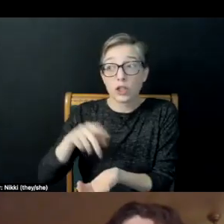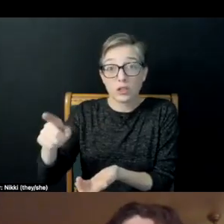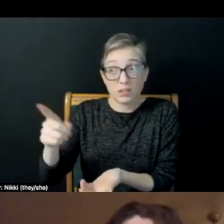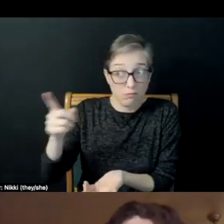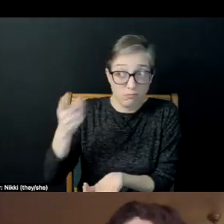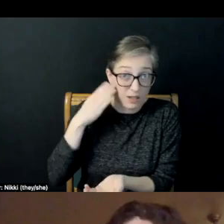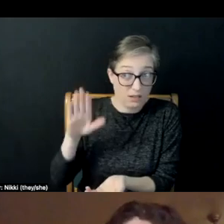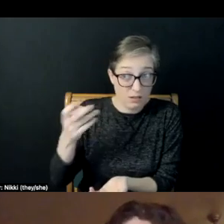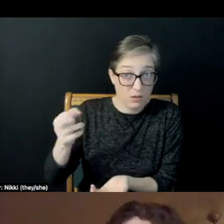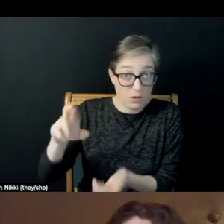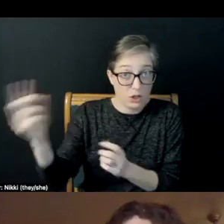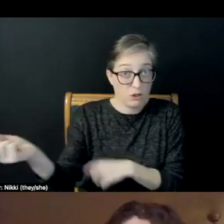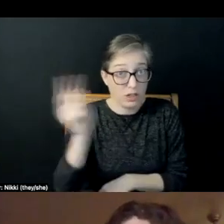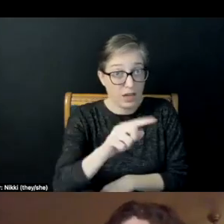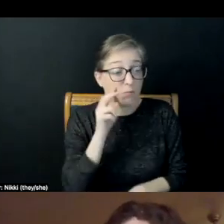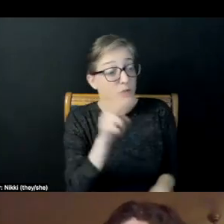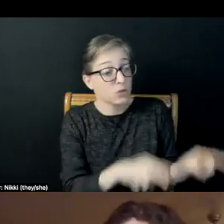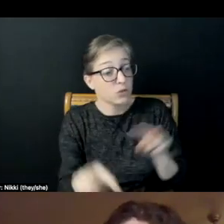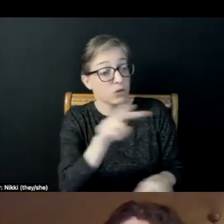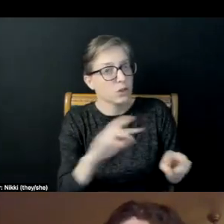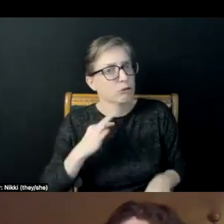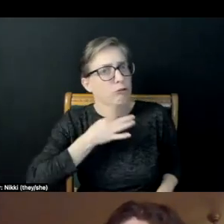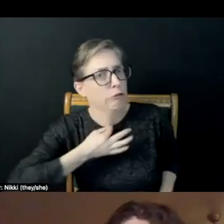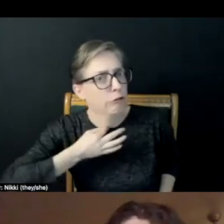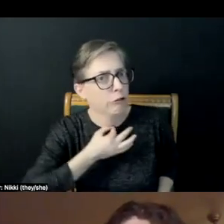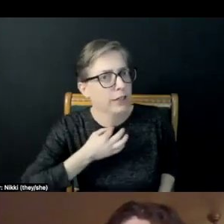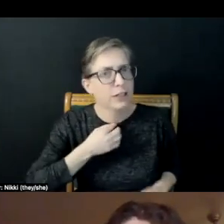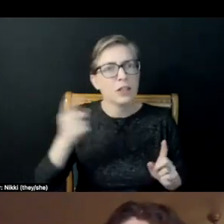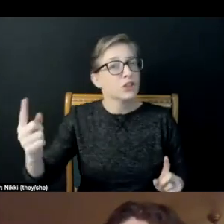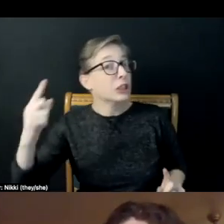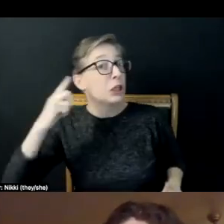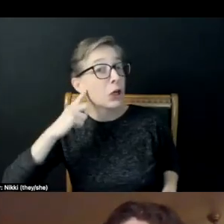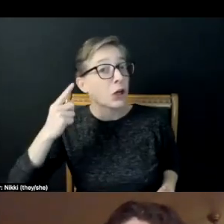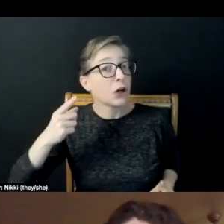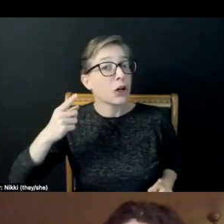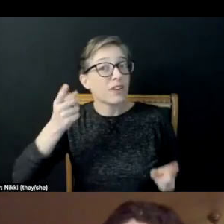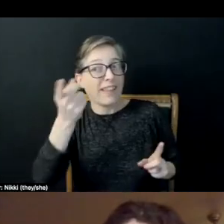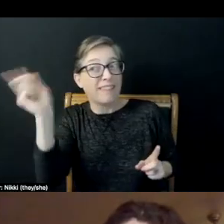She said she'd heard they were letting me use it, and even though she floated between L&D and NICU,